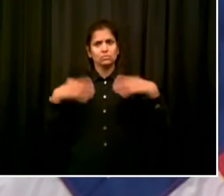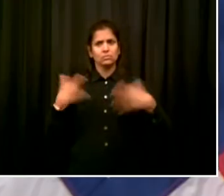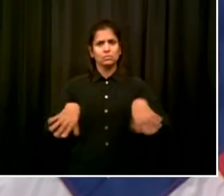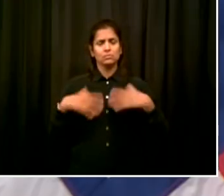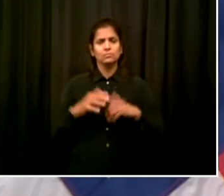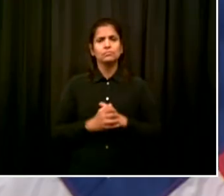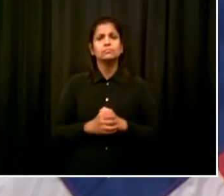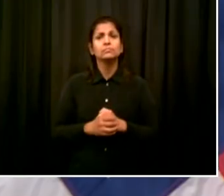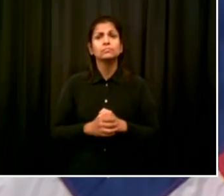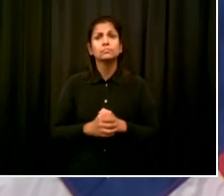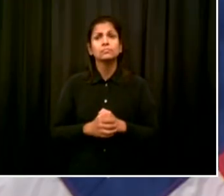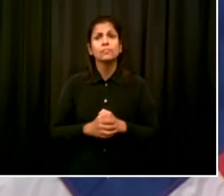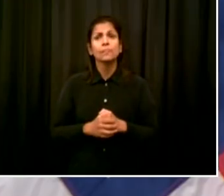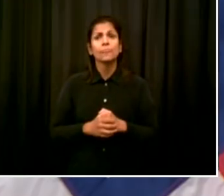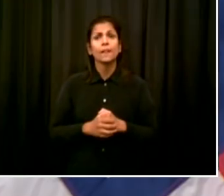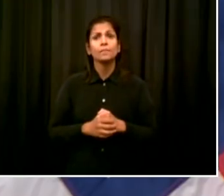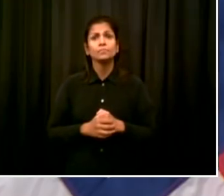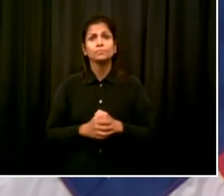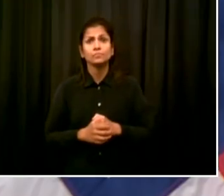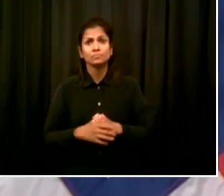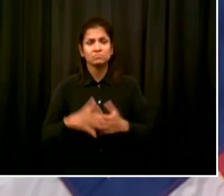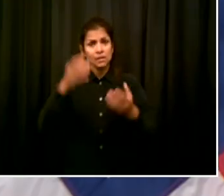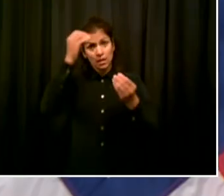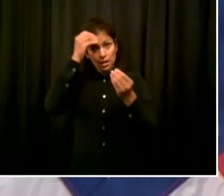IRRELEVANT, WHAT HAPPENS TO THE